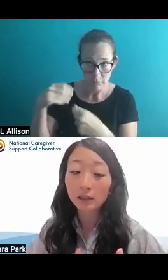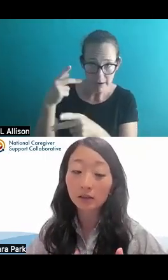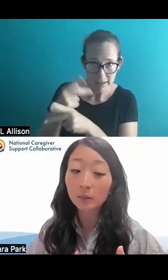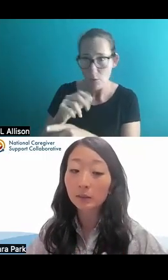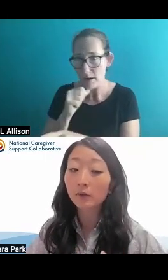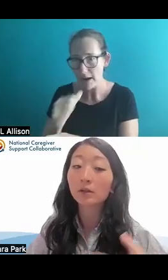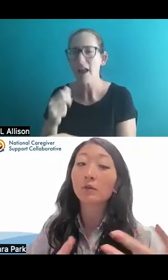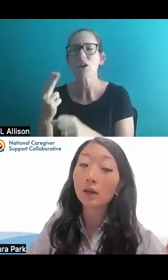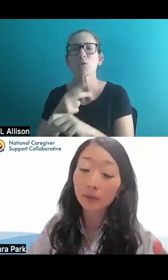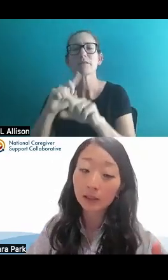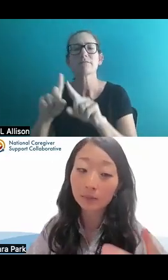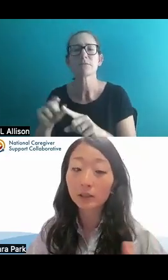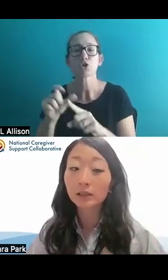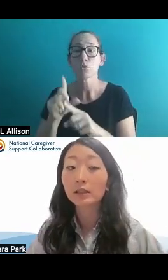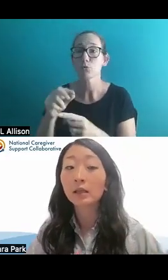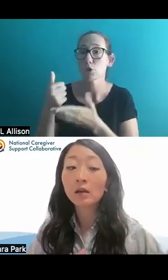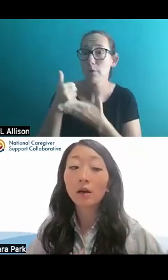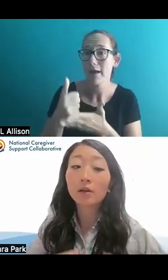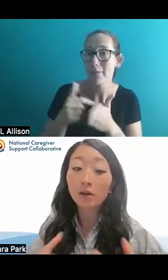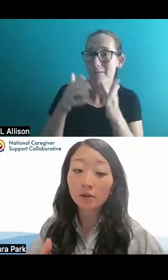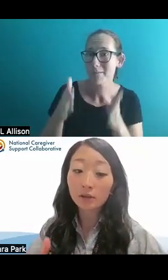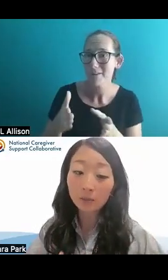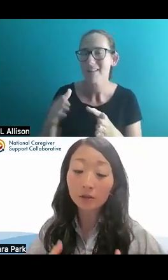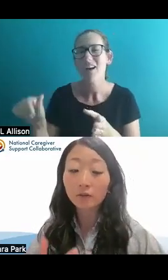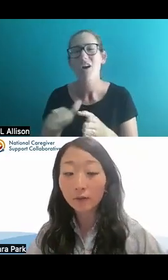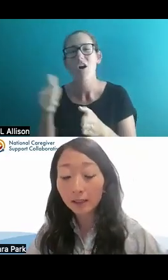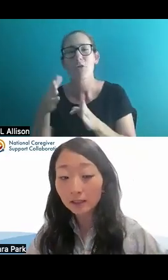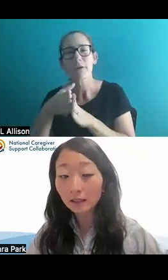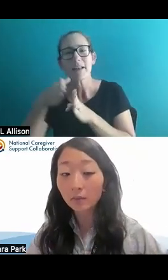terms about-- do you help this person? Are there other neighbors or friends that help